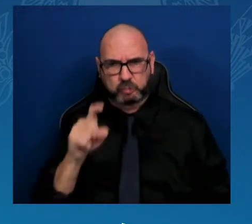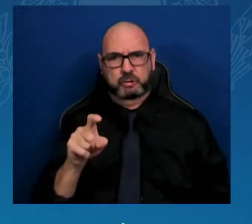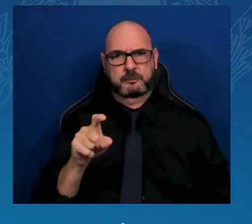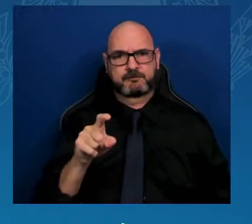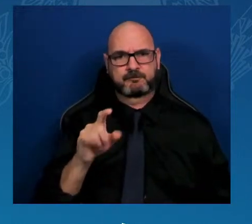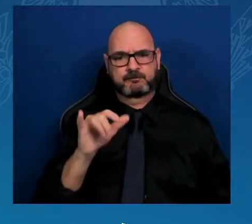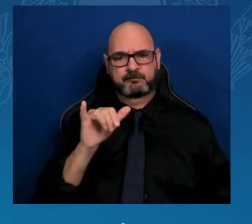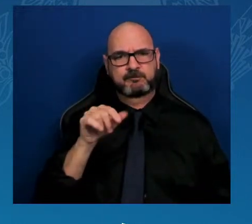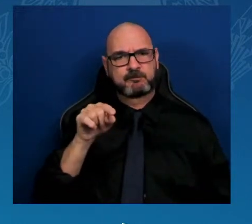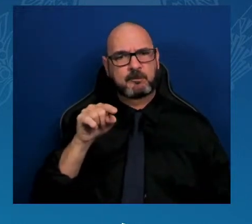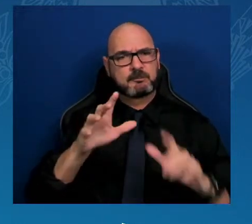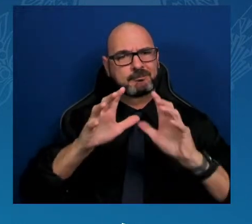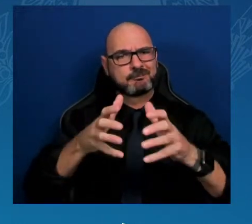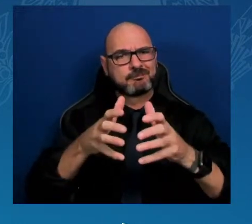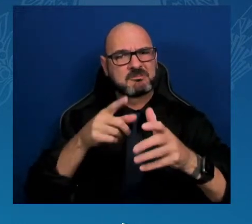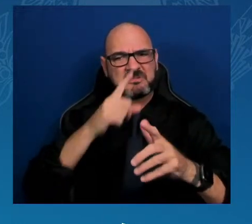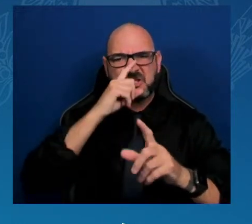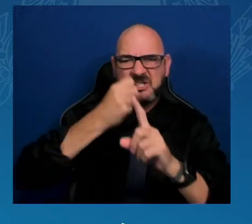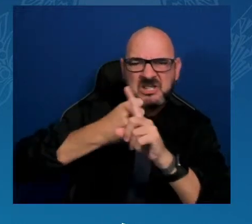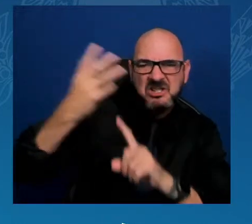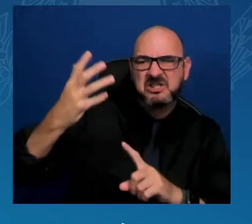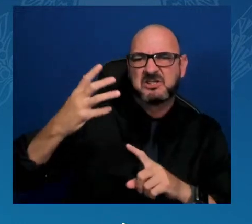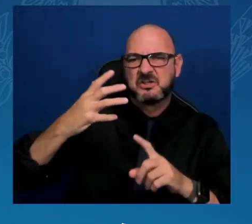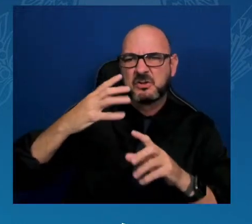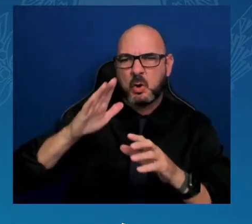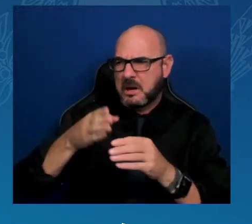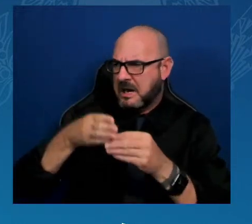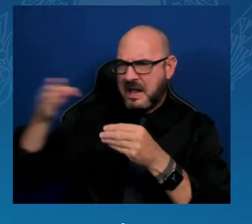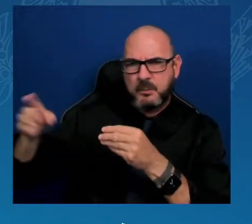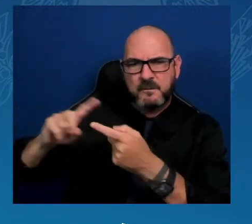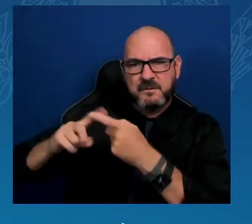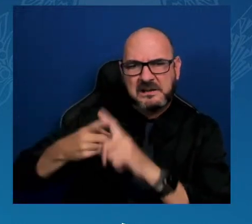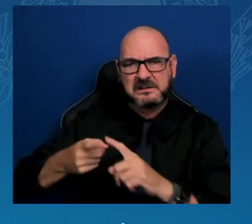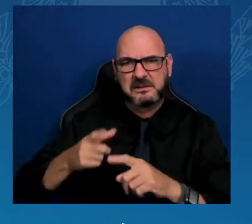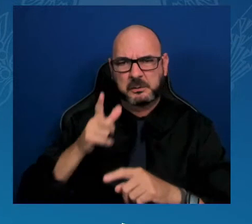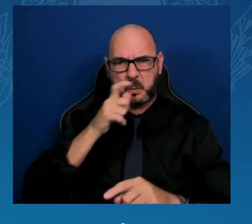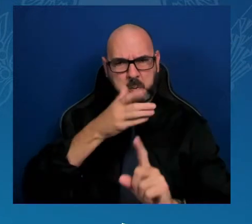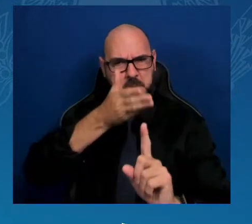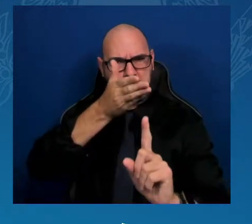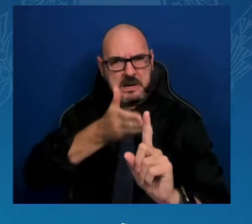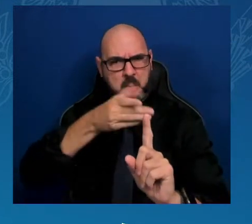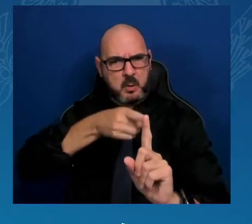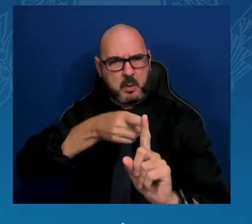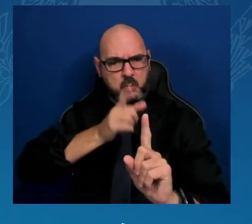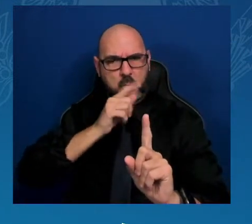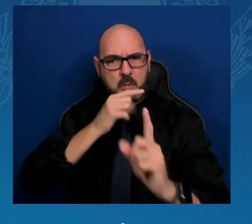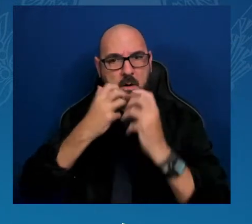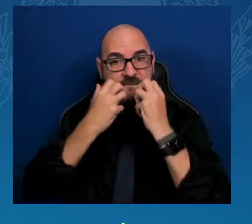because of who they are and who they love. And all the while, these same extremists